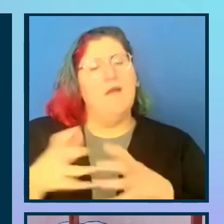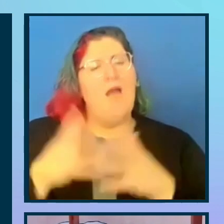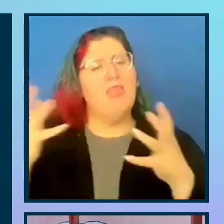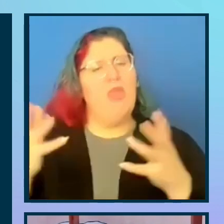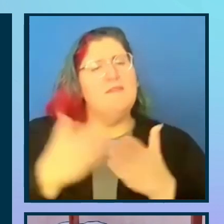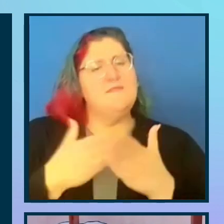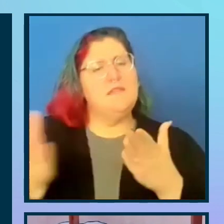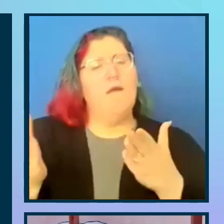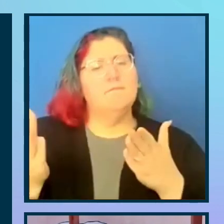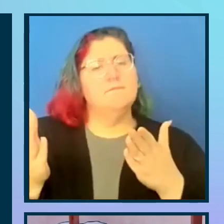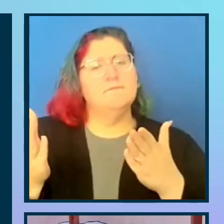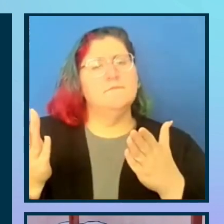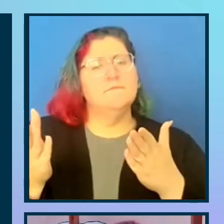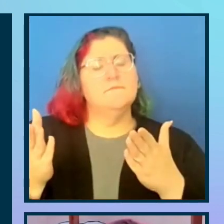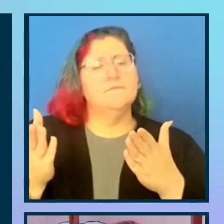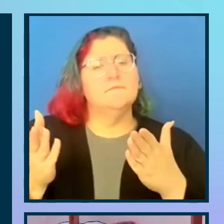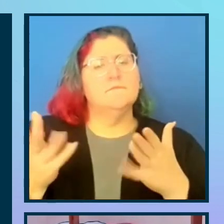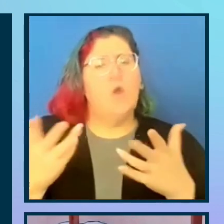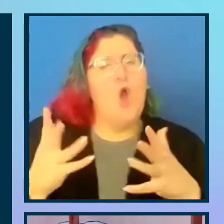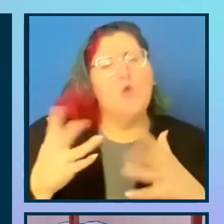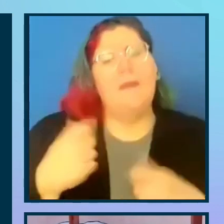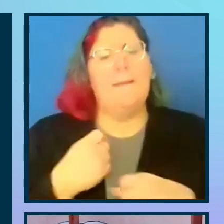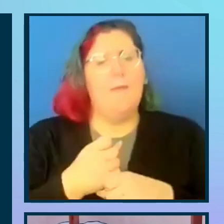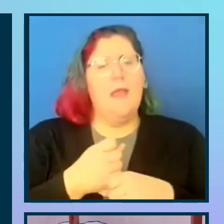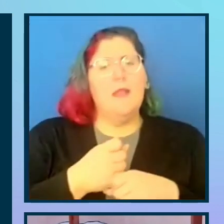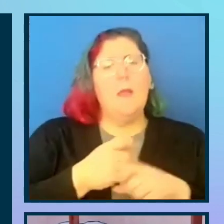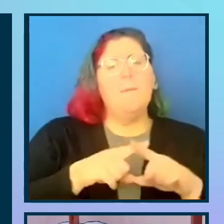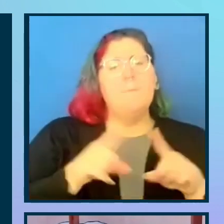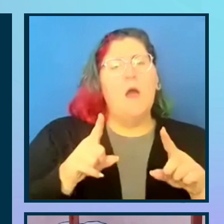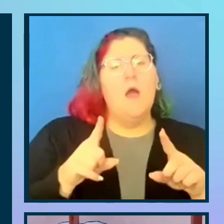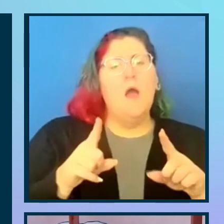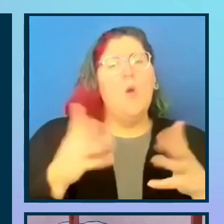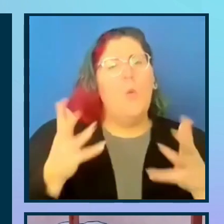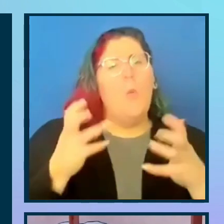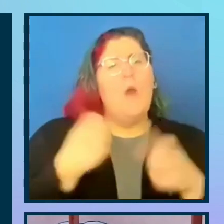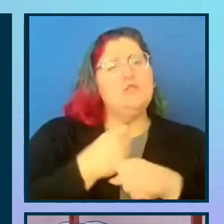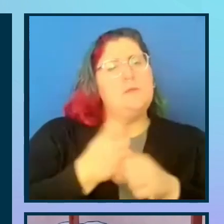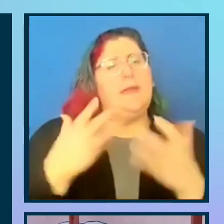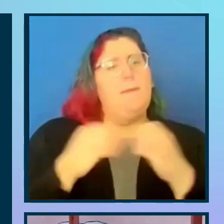"and we need to make it accessible," so in that situation, the common reaction is to, "Okay, let's do an assessment